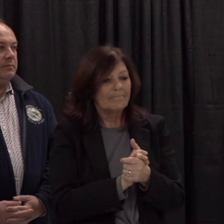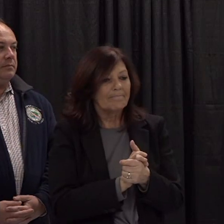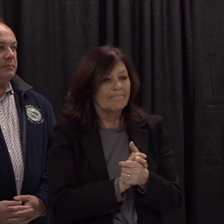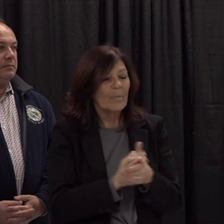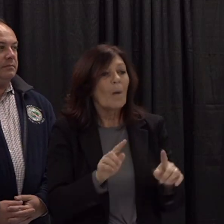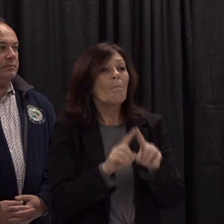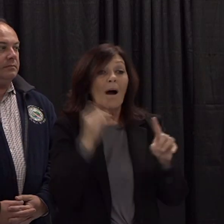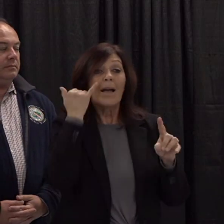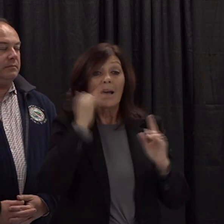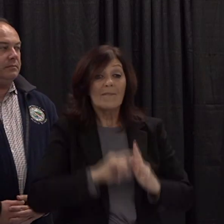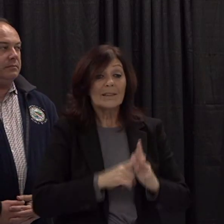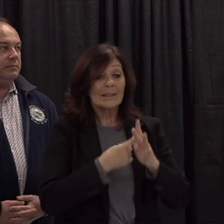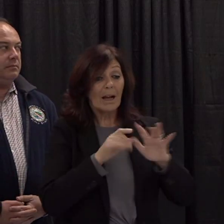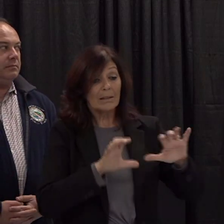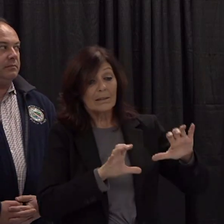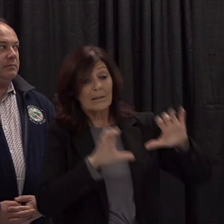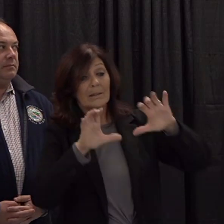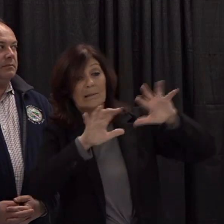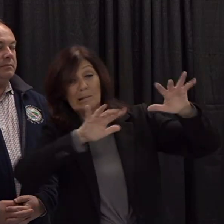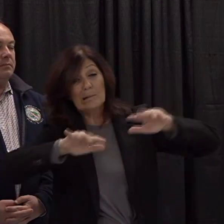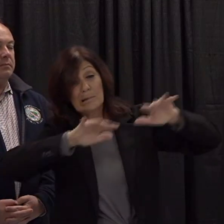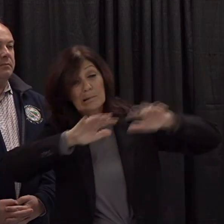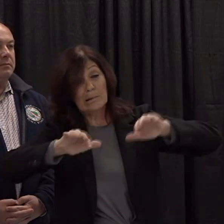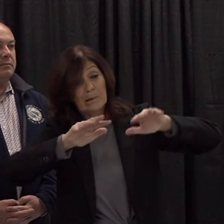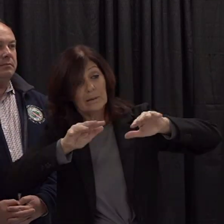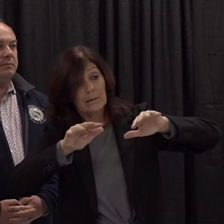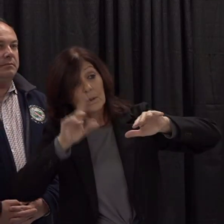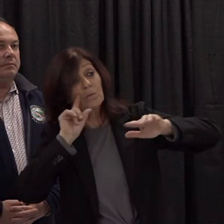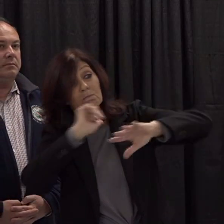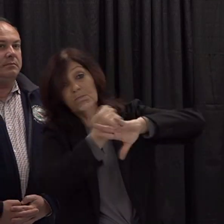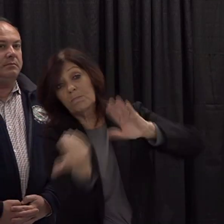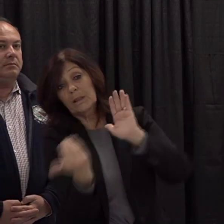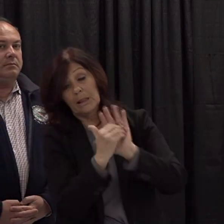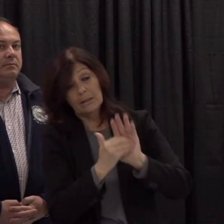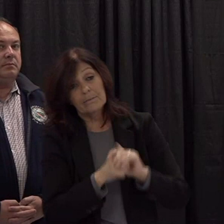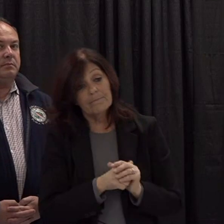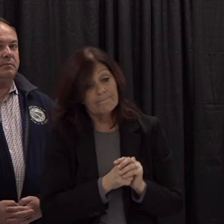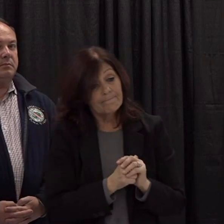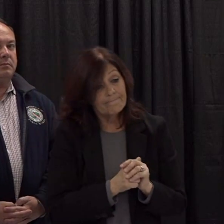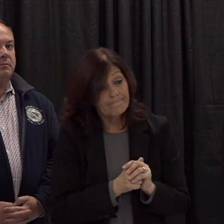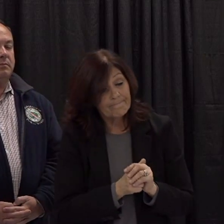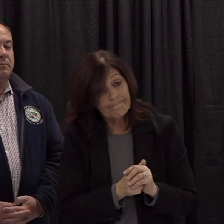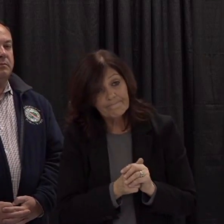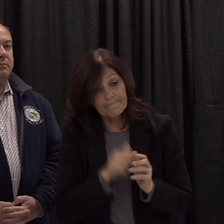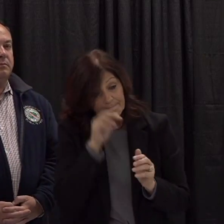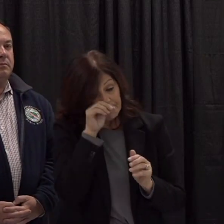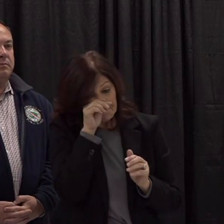But the driving ban will stay in place for quite some time, there's no doubt about it. And this this zone that's